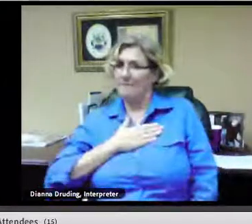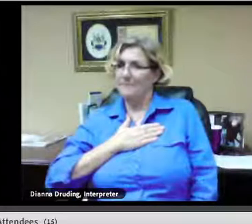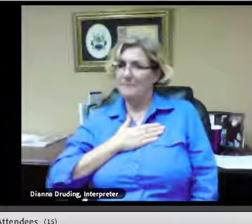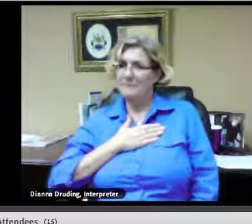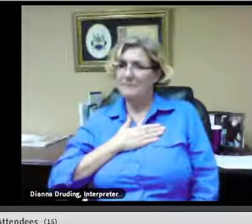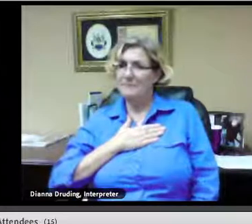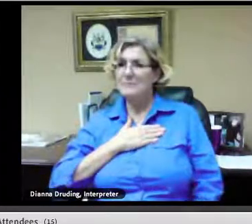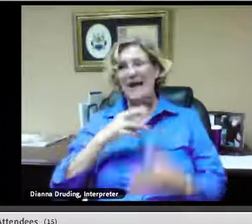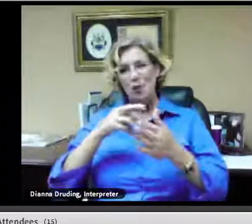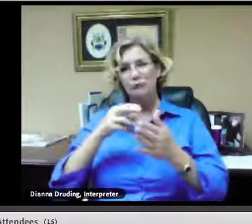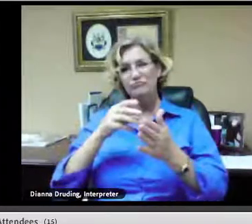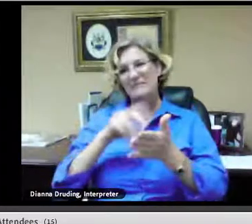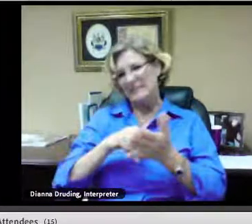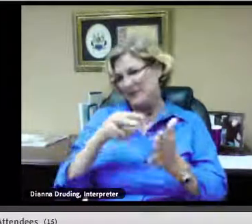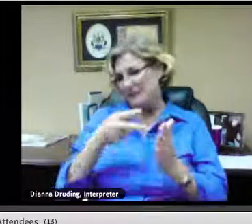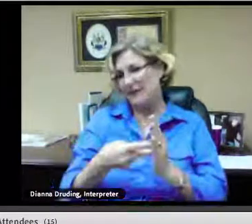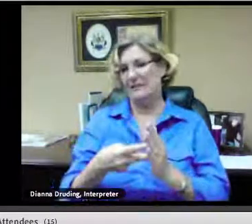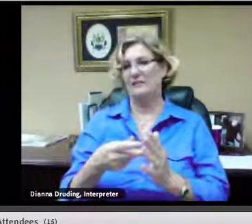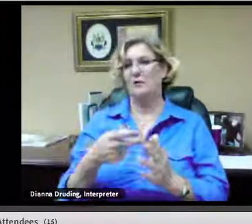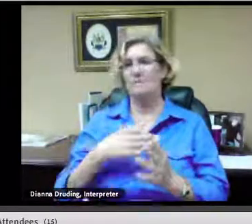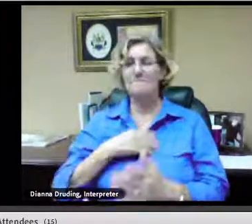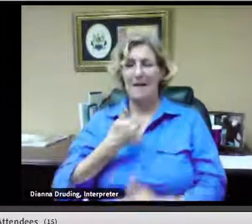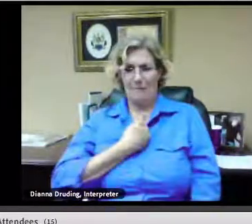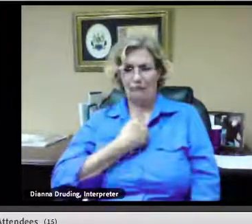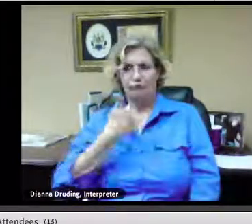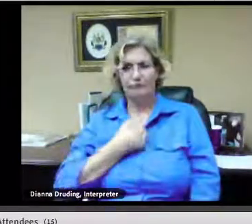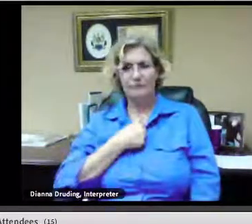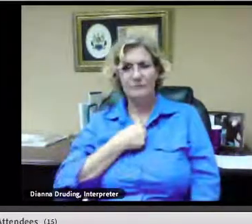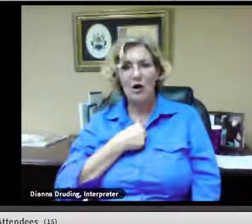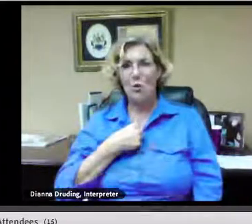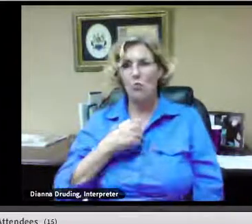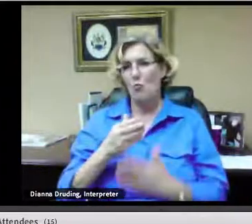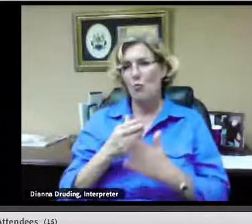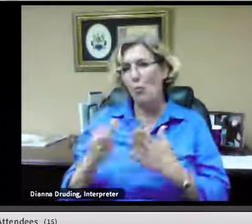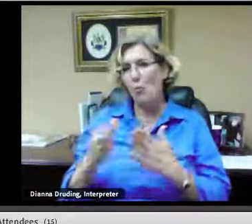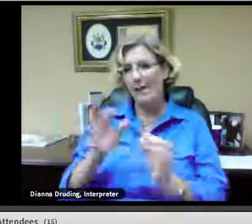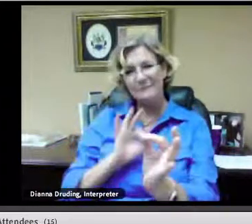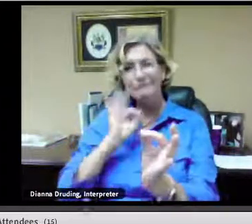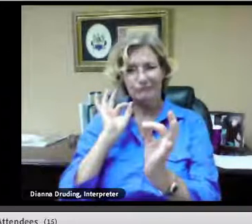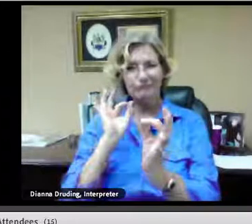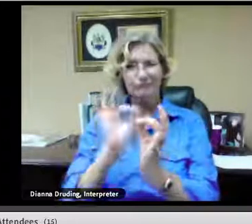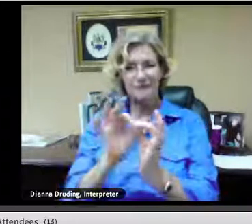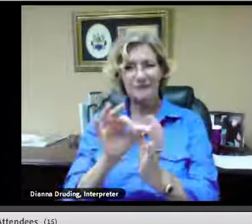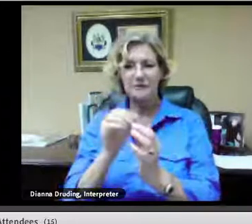of framing the definitions more specifically that I'll give you in a few minutes.